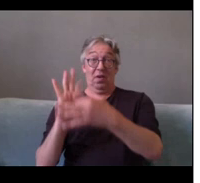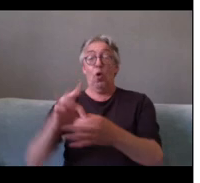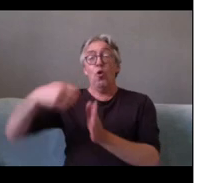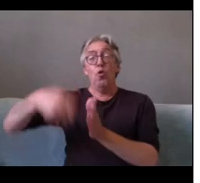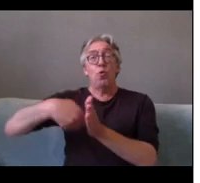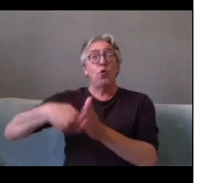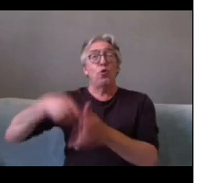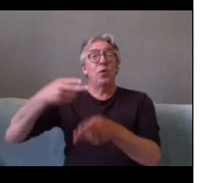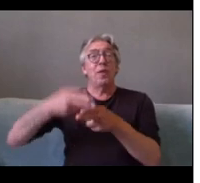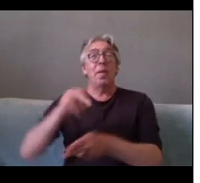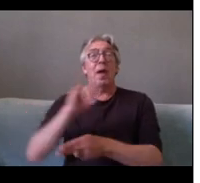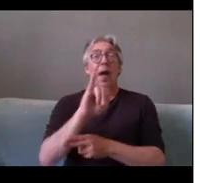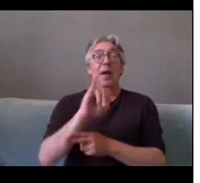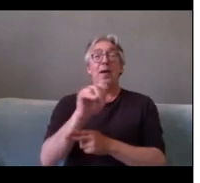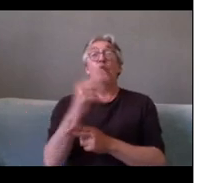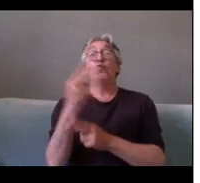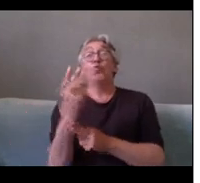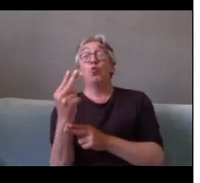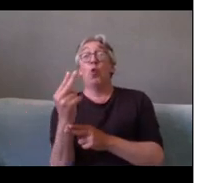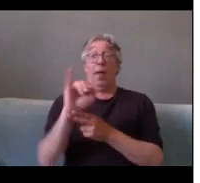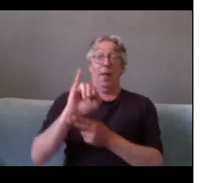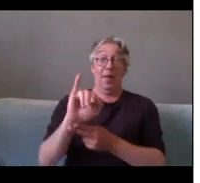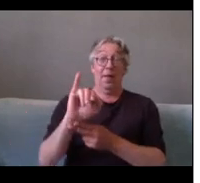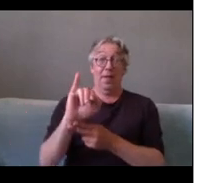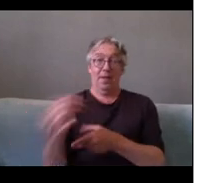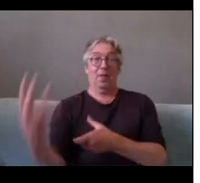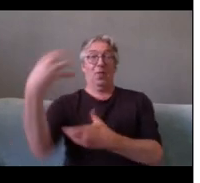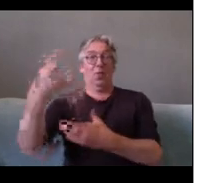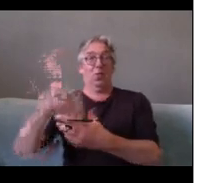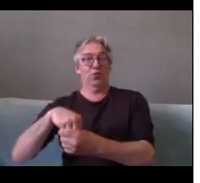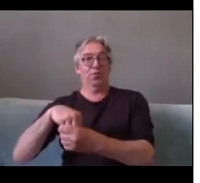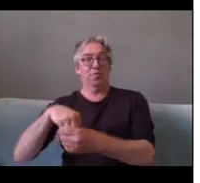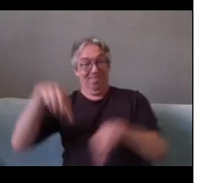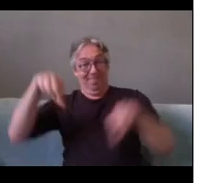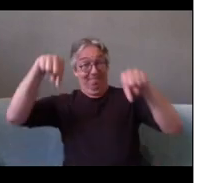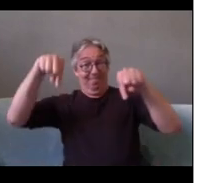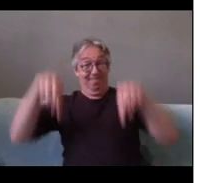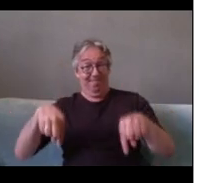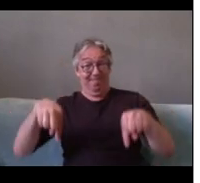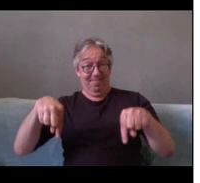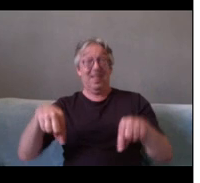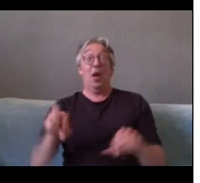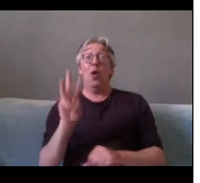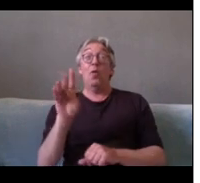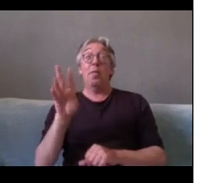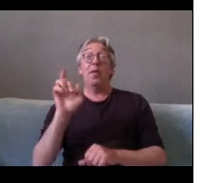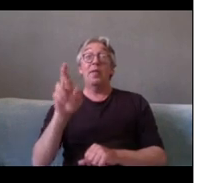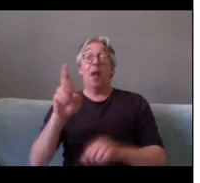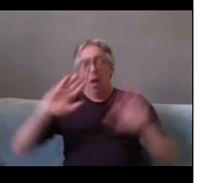This webinar is about data on persons with disabilities in the labour market.